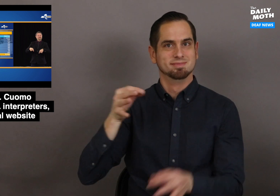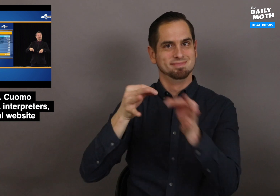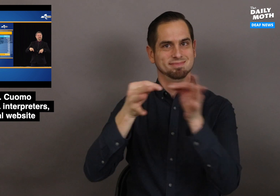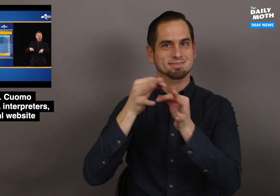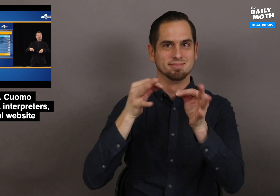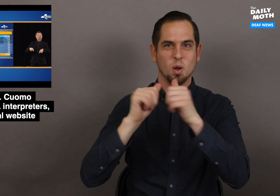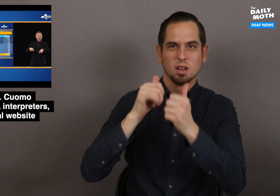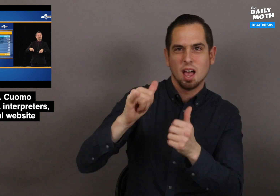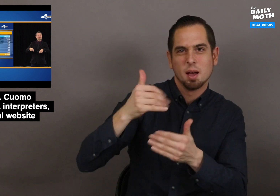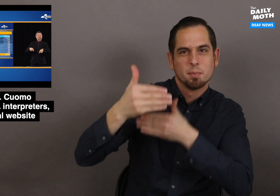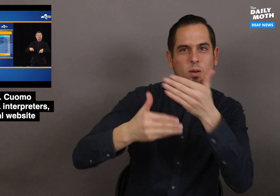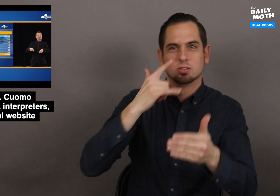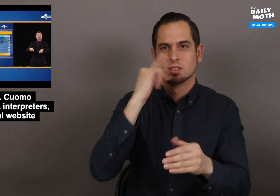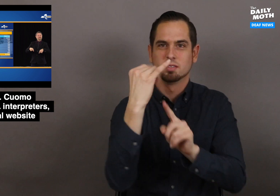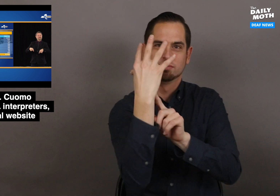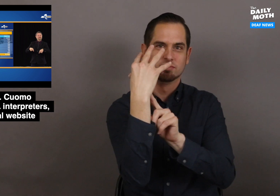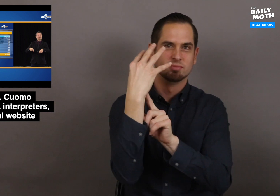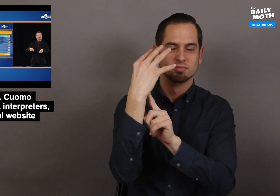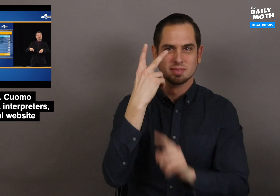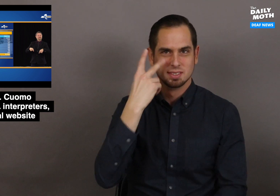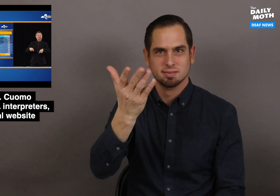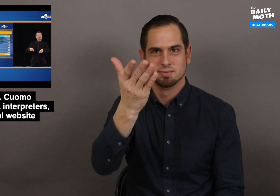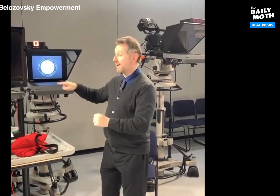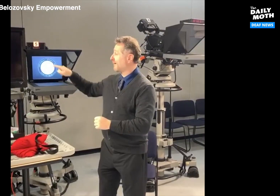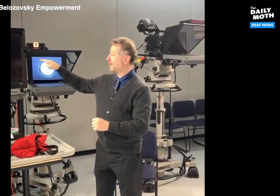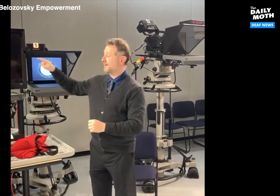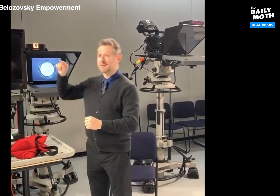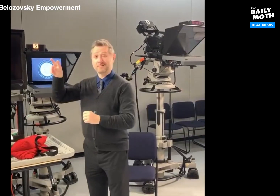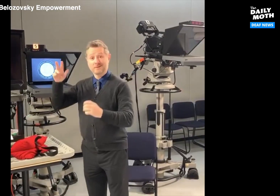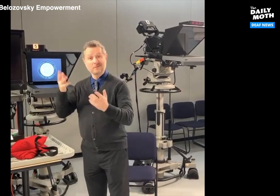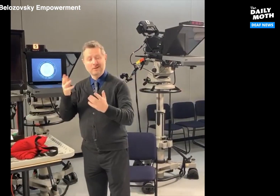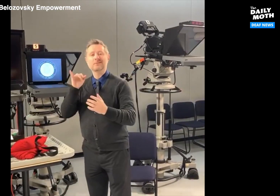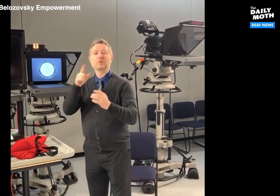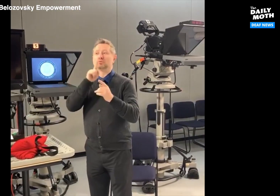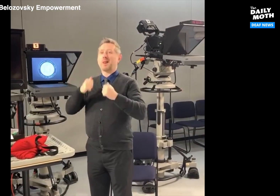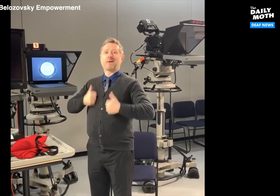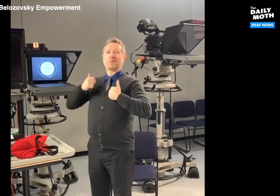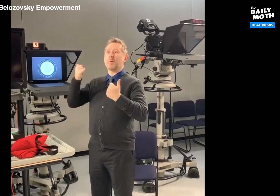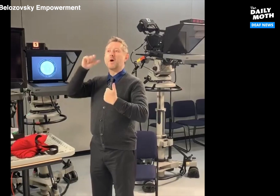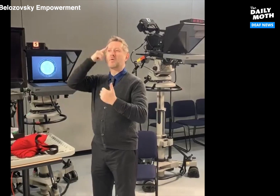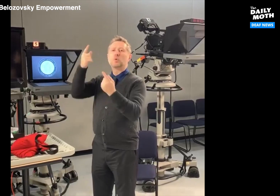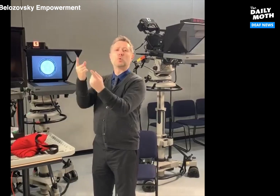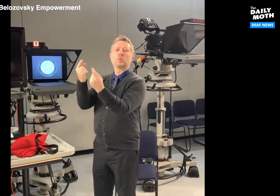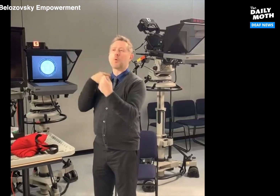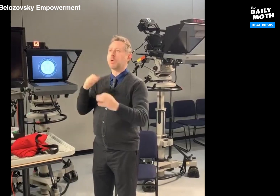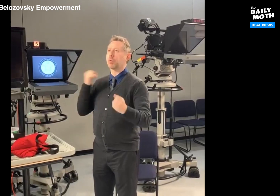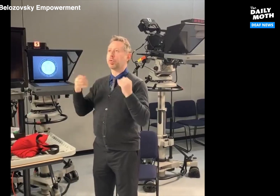that explained how the process works. The screen you see here shows what the governor is doing real-time.